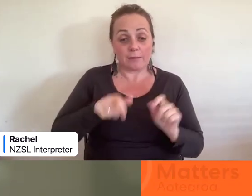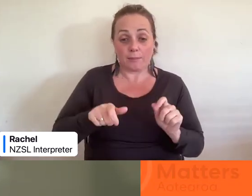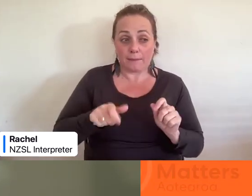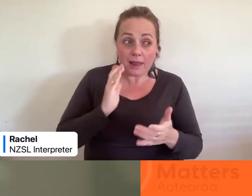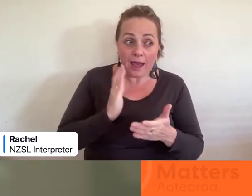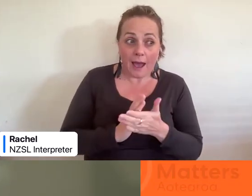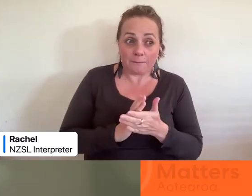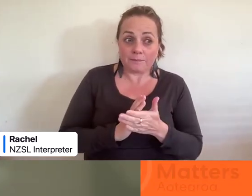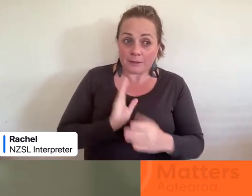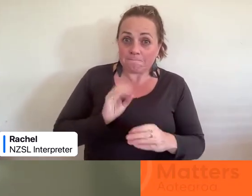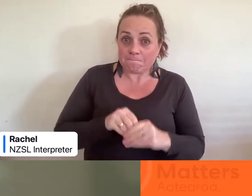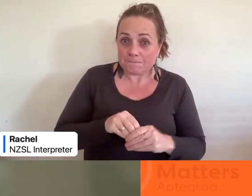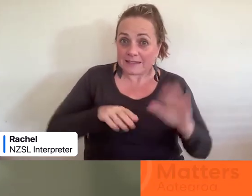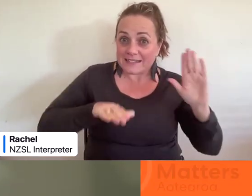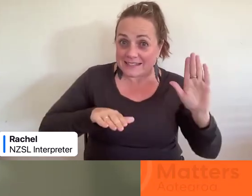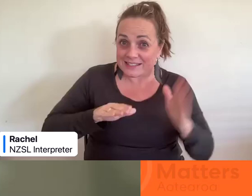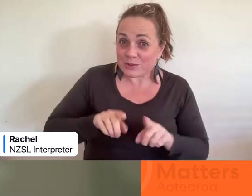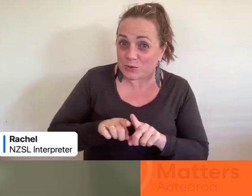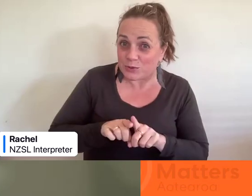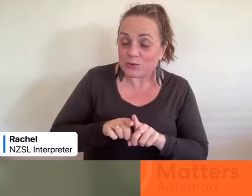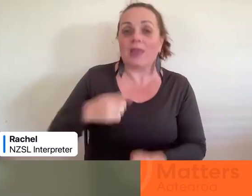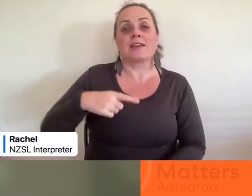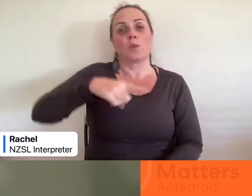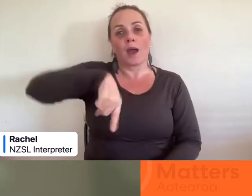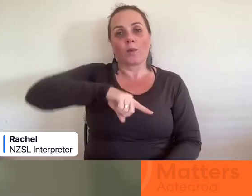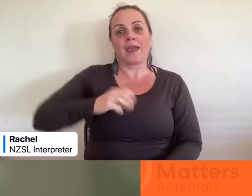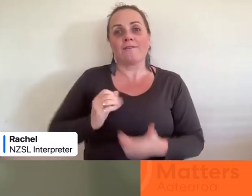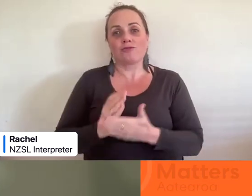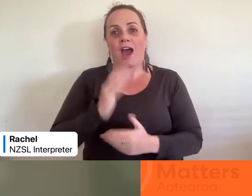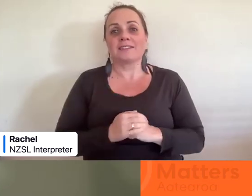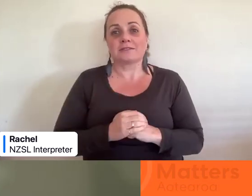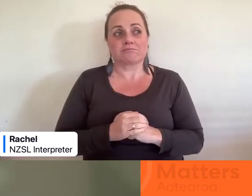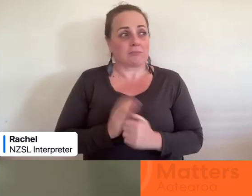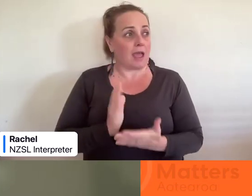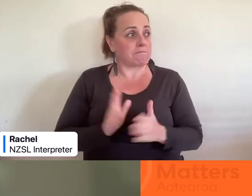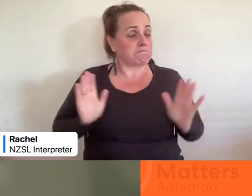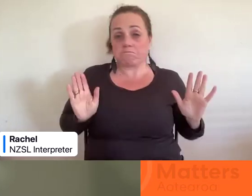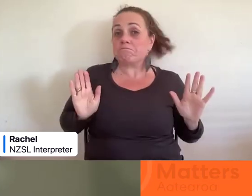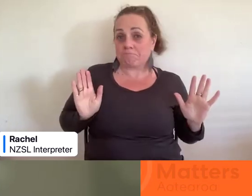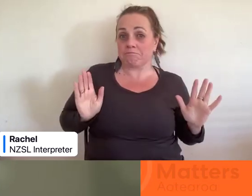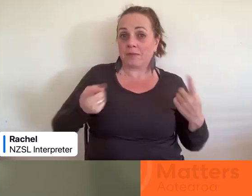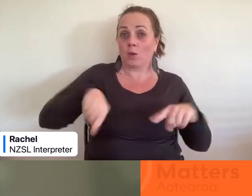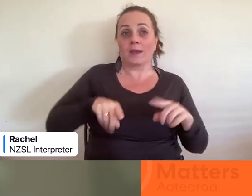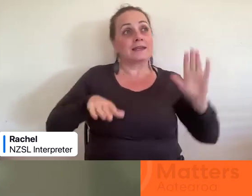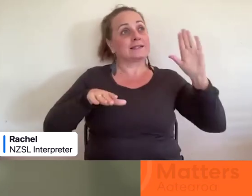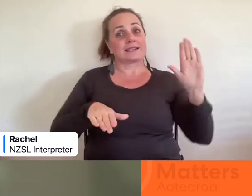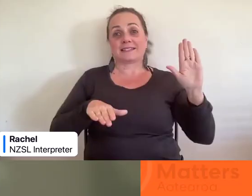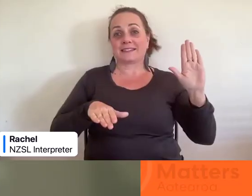is why we have rights. There's no other two ways about it. We are citizens of the State and they